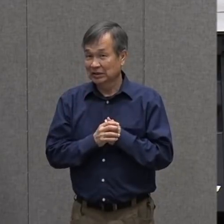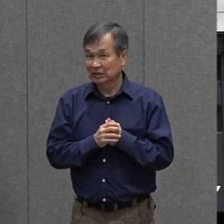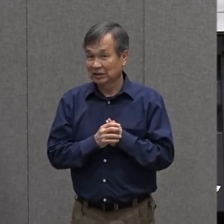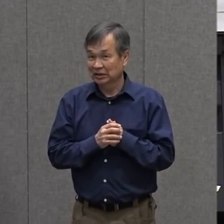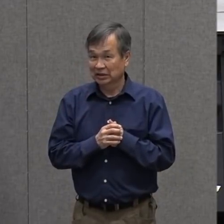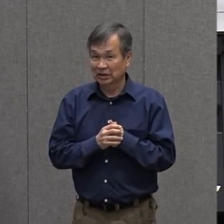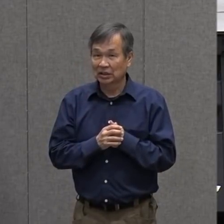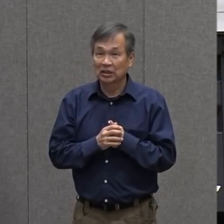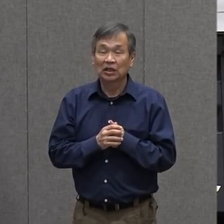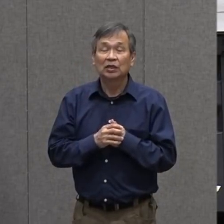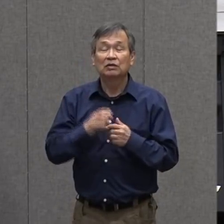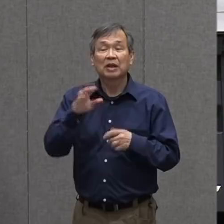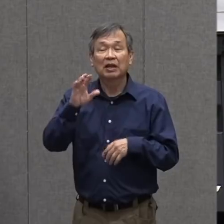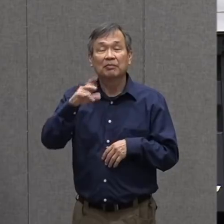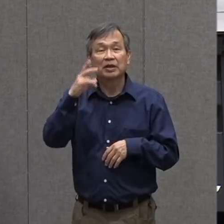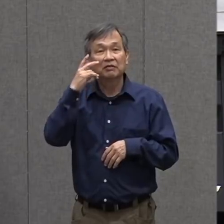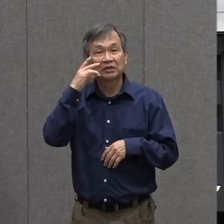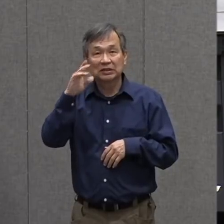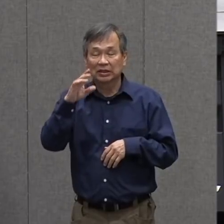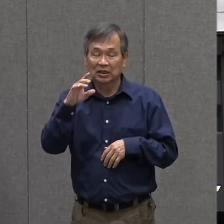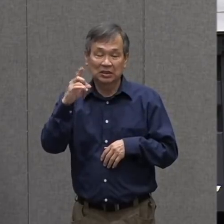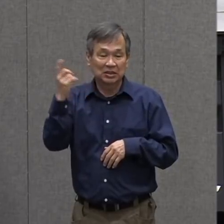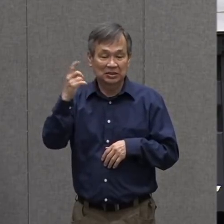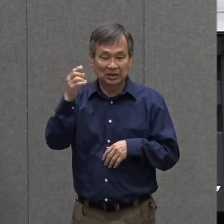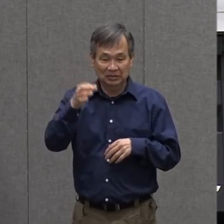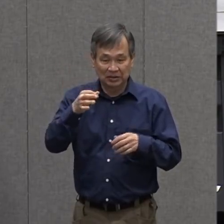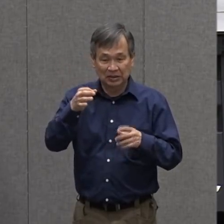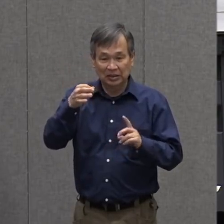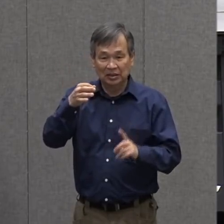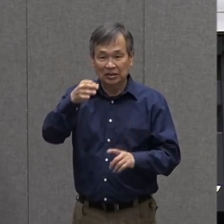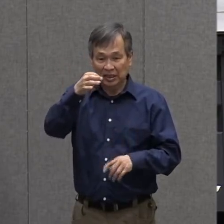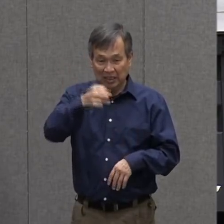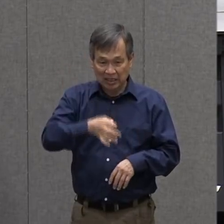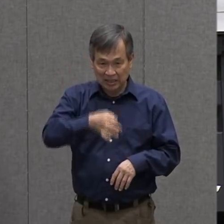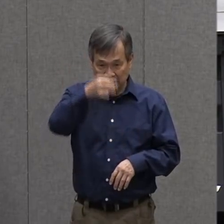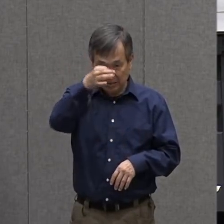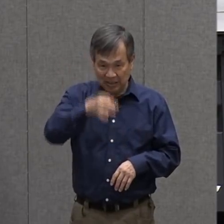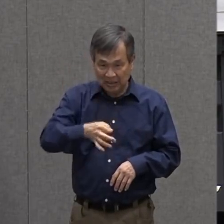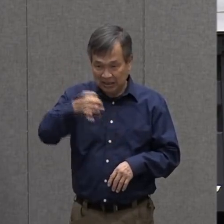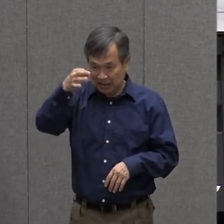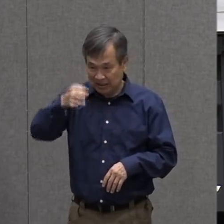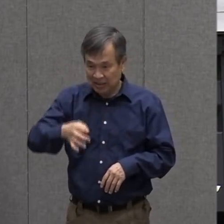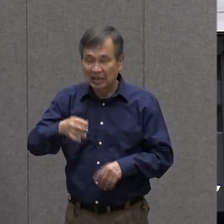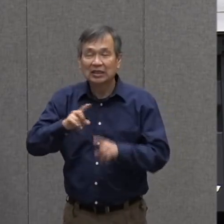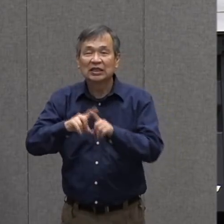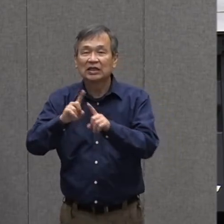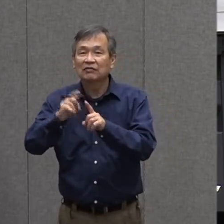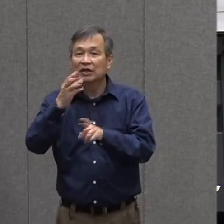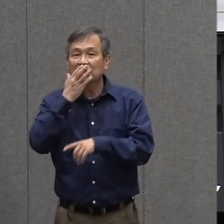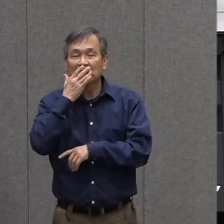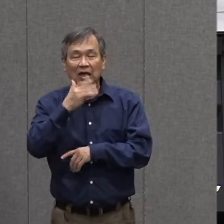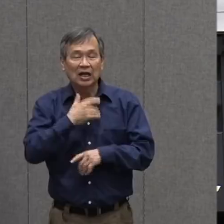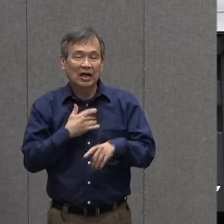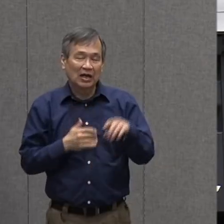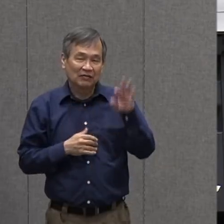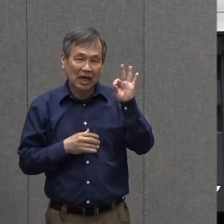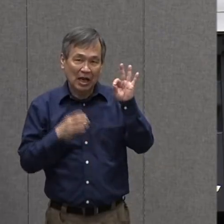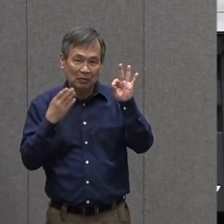that you may have had and they kind of alternate the colors. So I have nine blue beads right now.